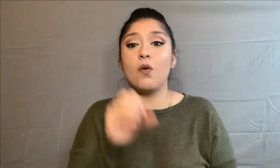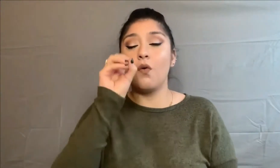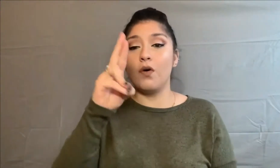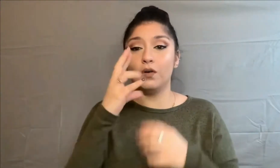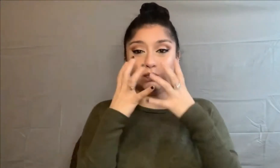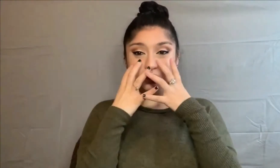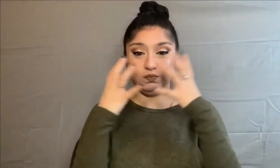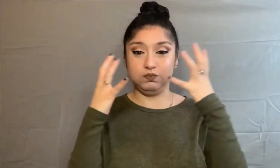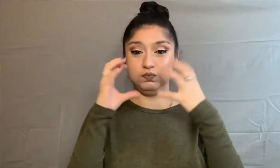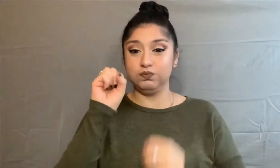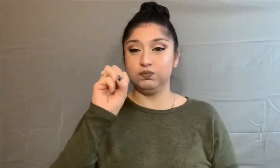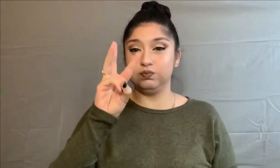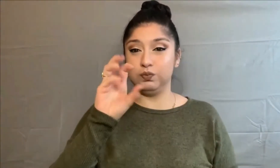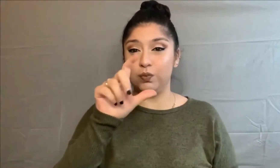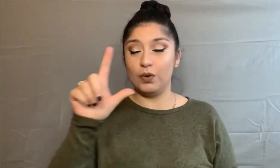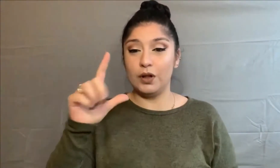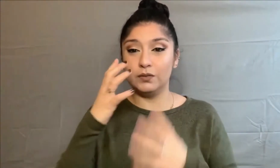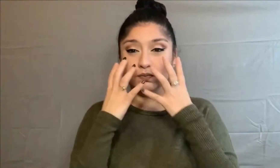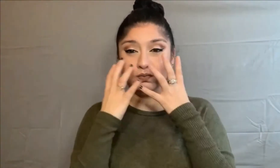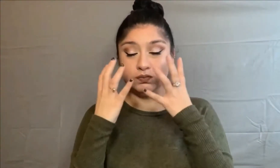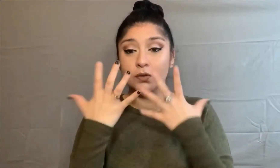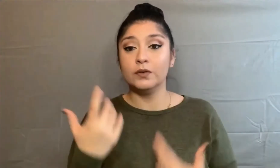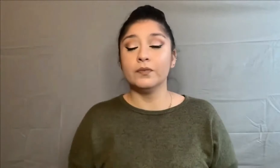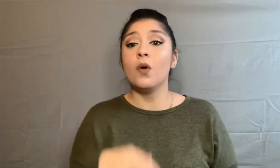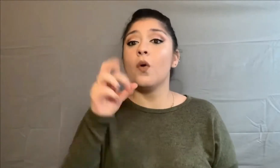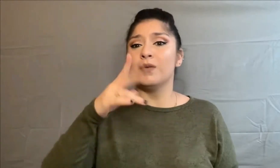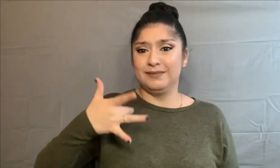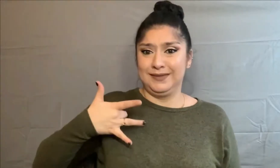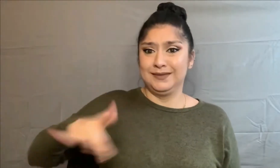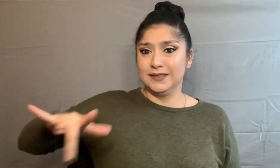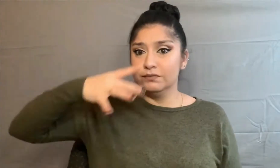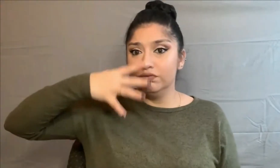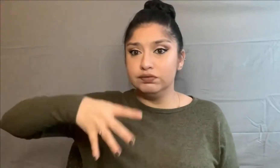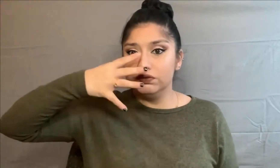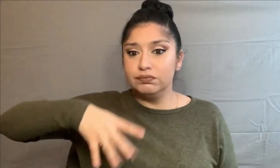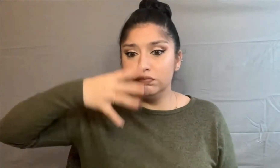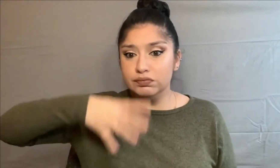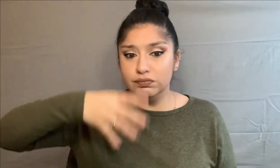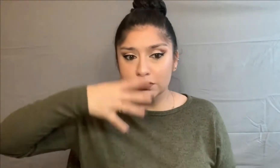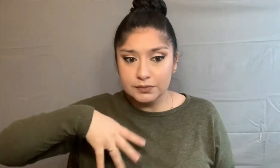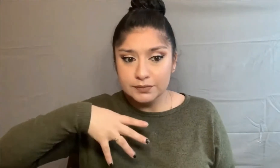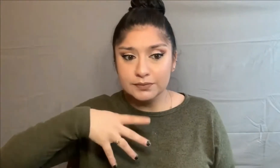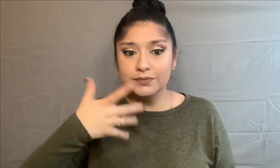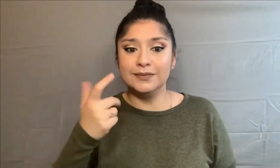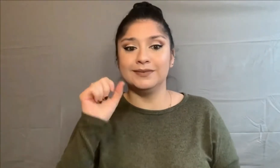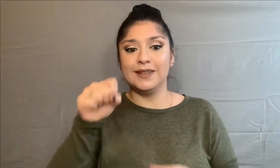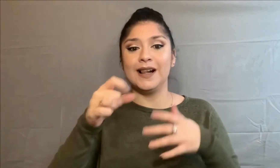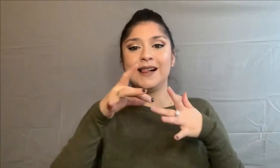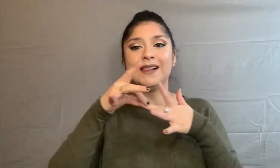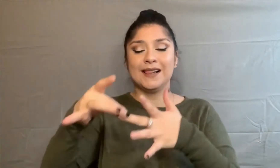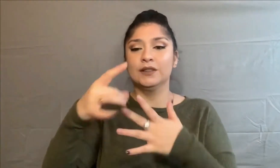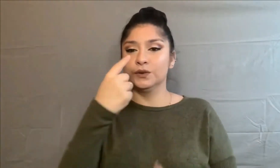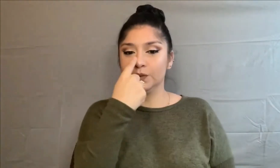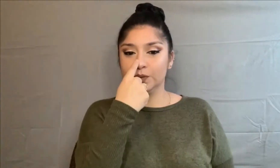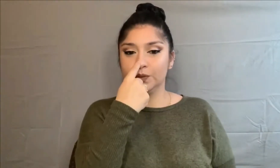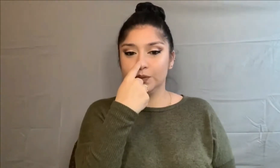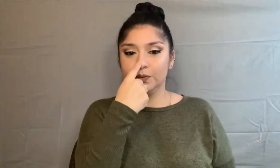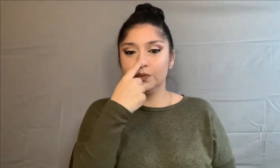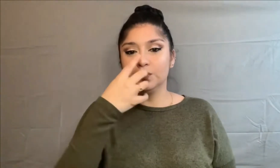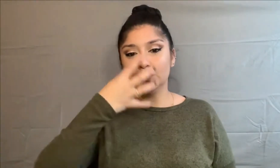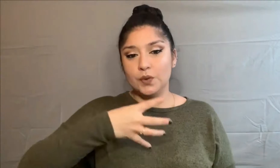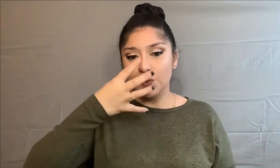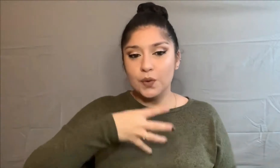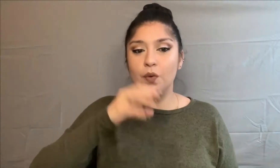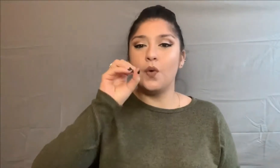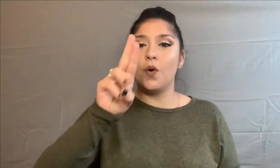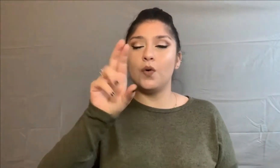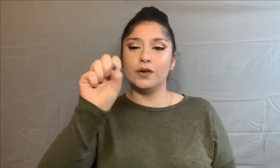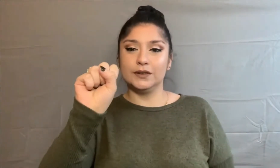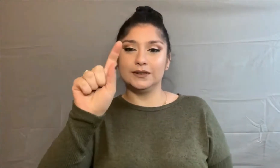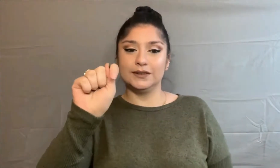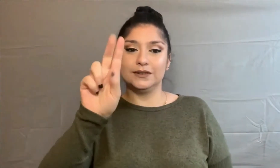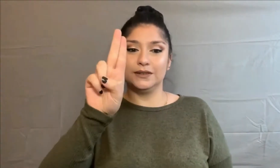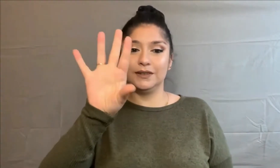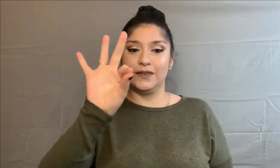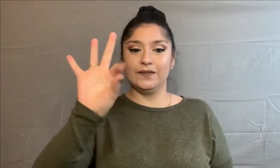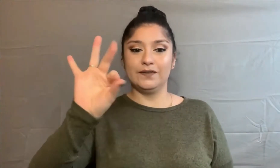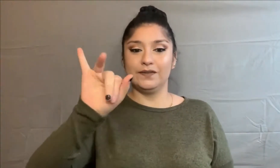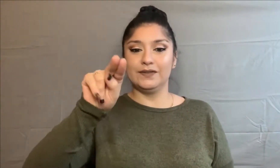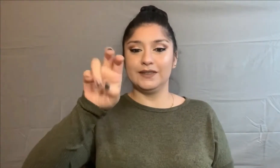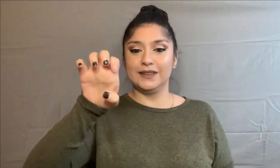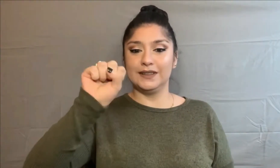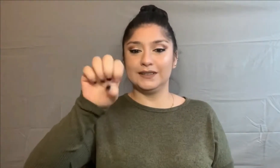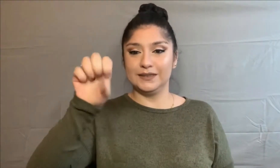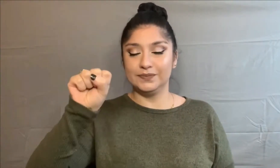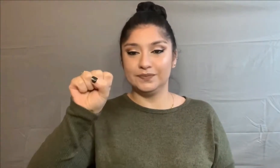This can cause your mucous membranes to swell and bleed easily, resulting in stuffiness and nosebleeds.